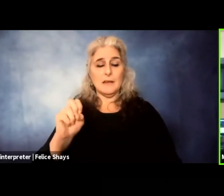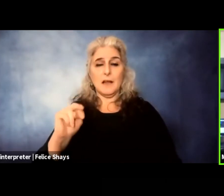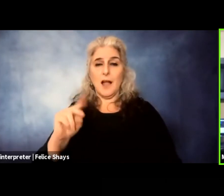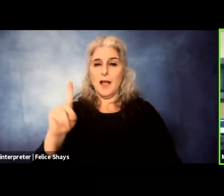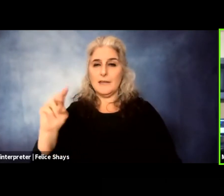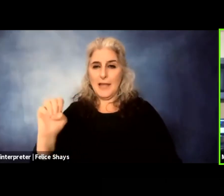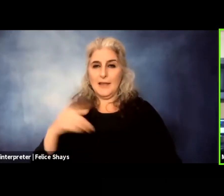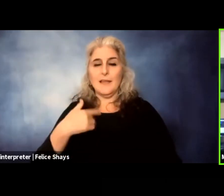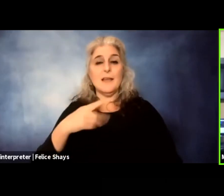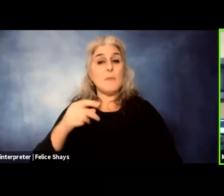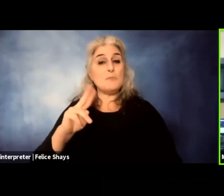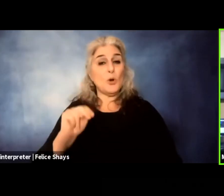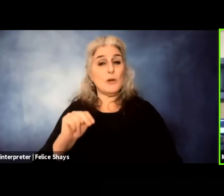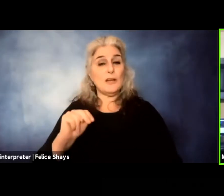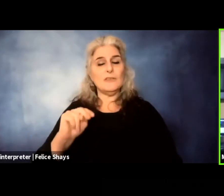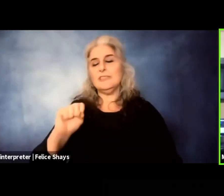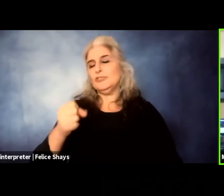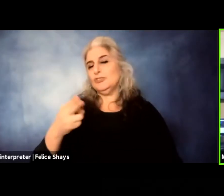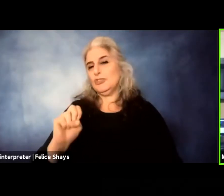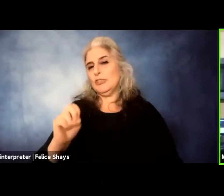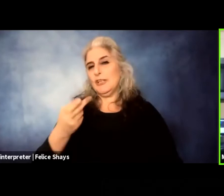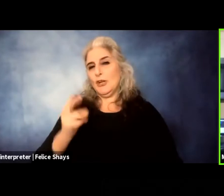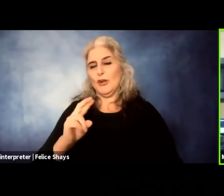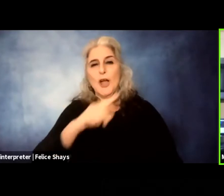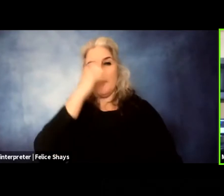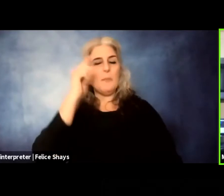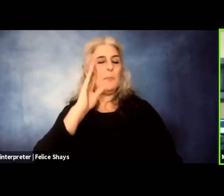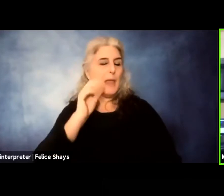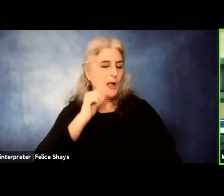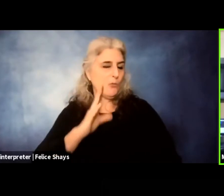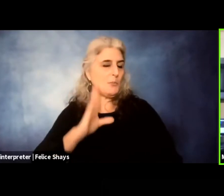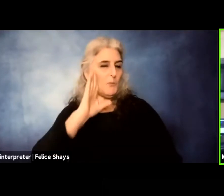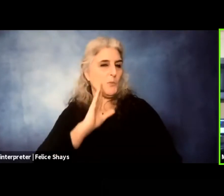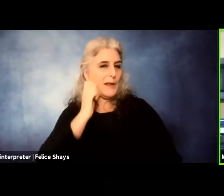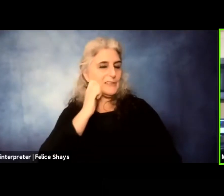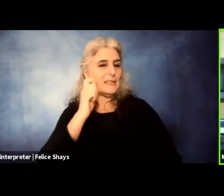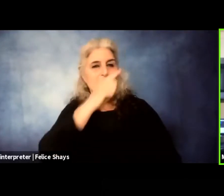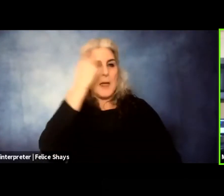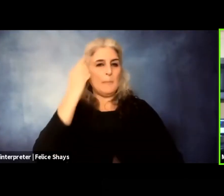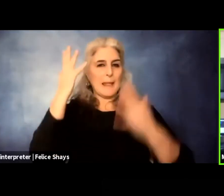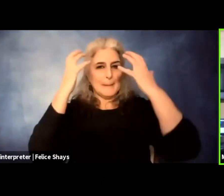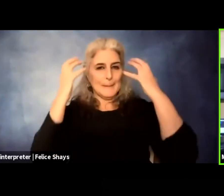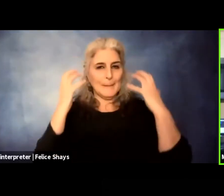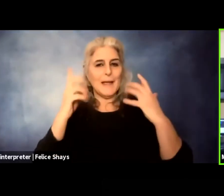I'm a Black woman with brown skin and black curly hair, and I am wearing a mint green